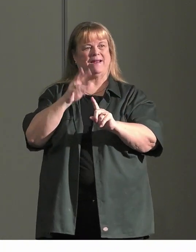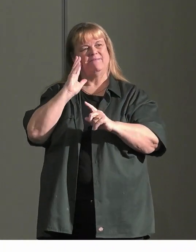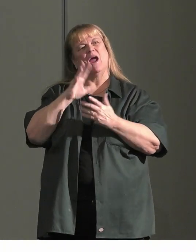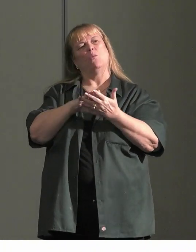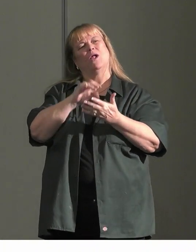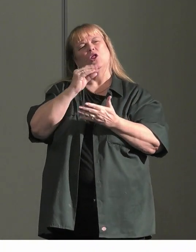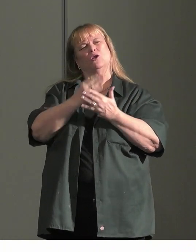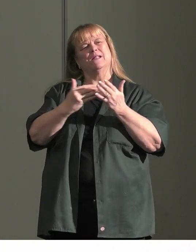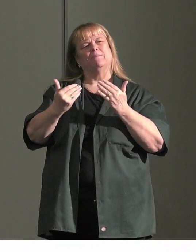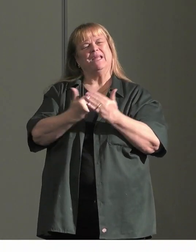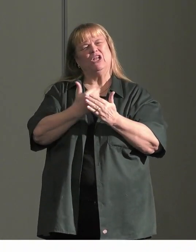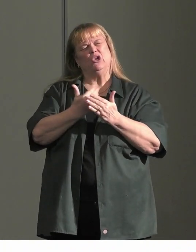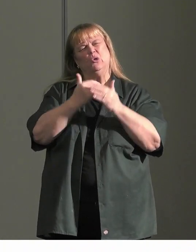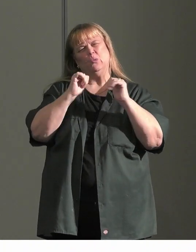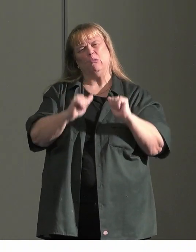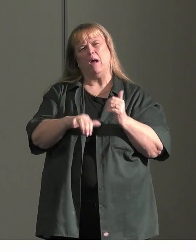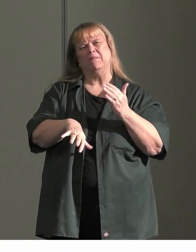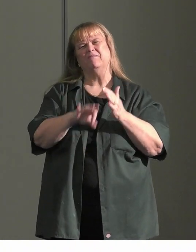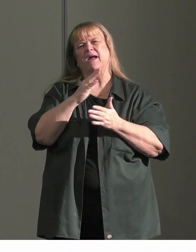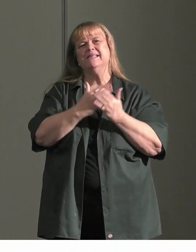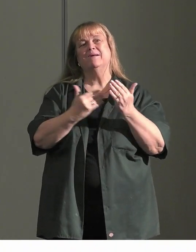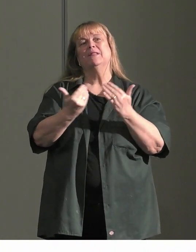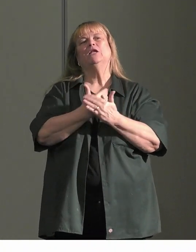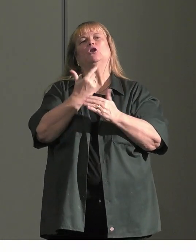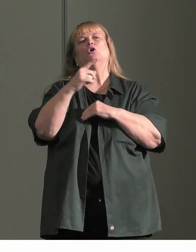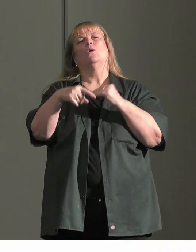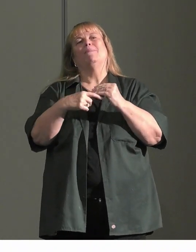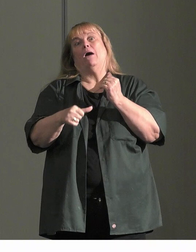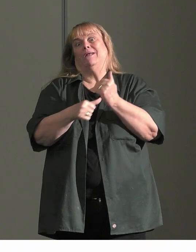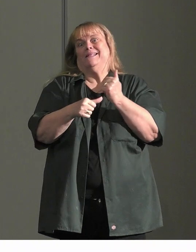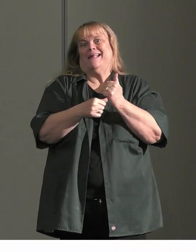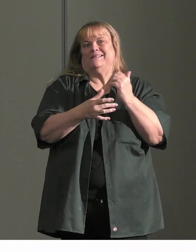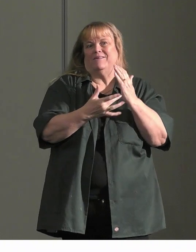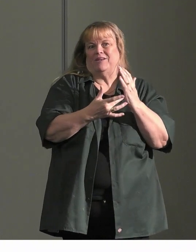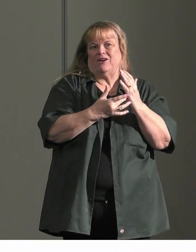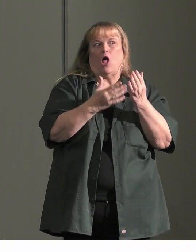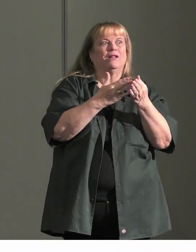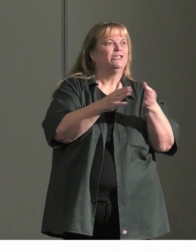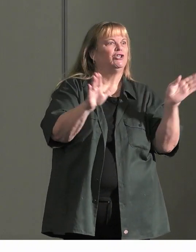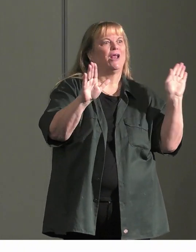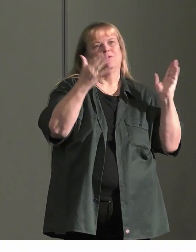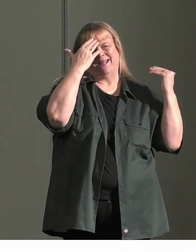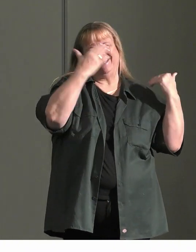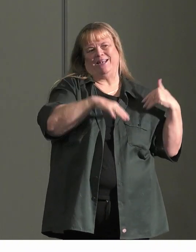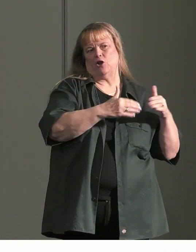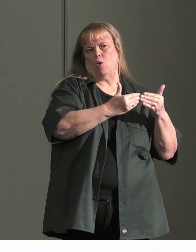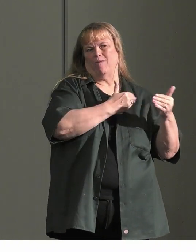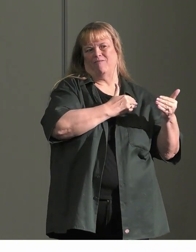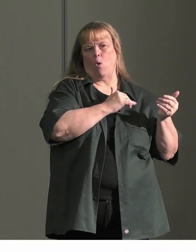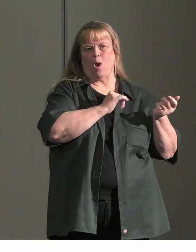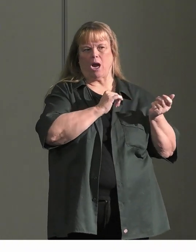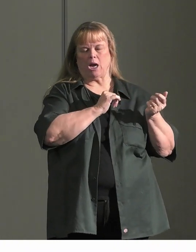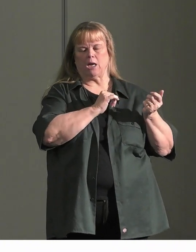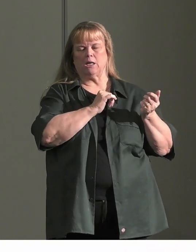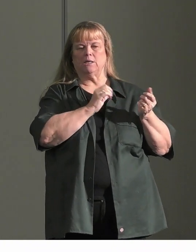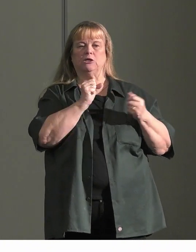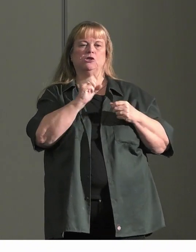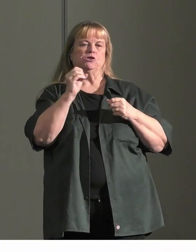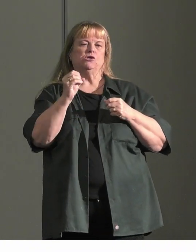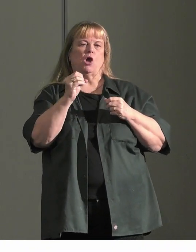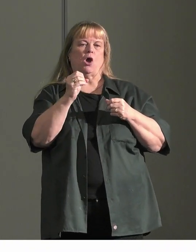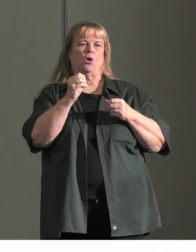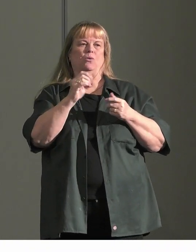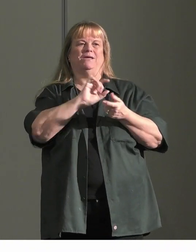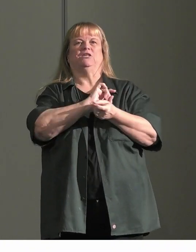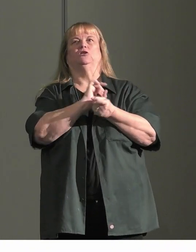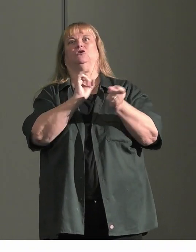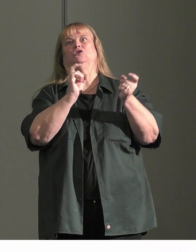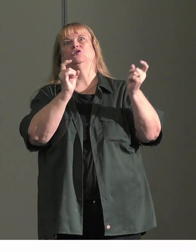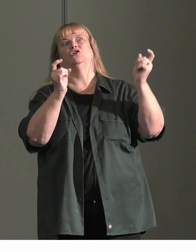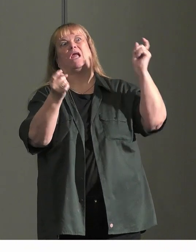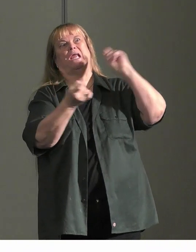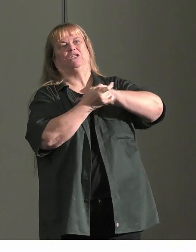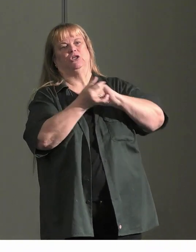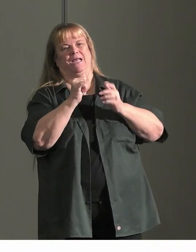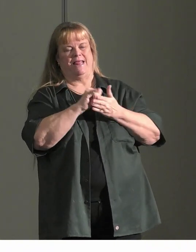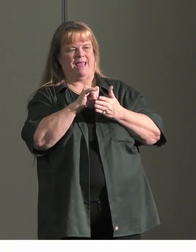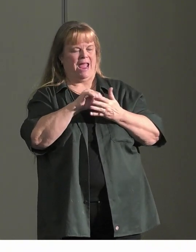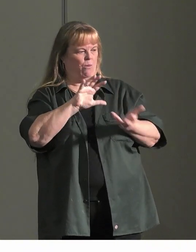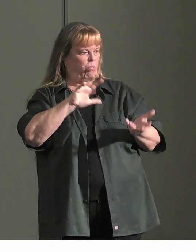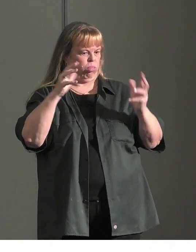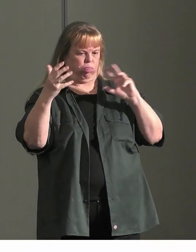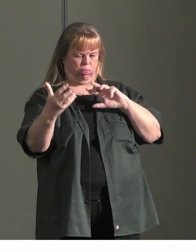new. I will probably find something new about assistive technology that I didn't know. When do